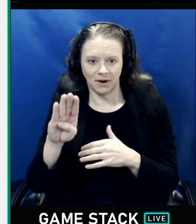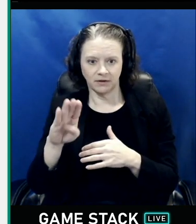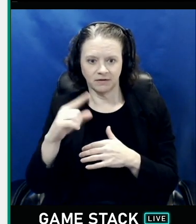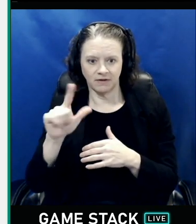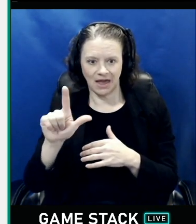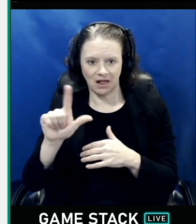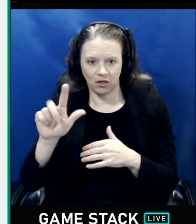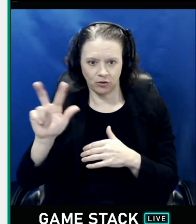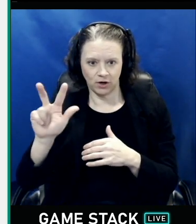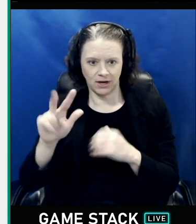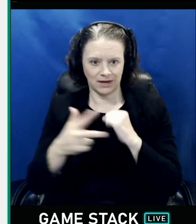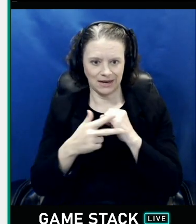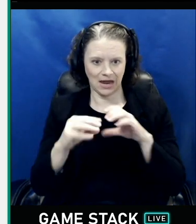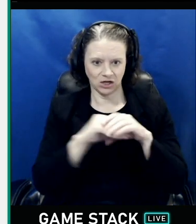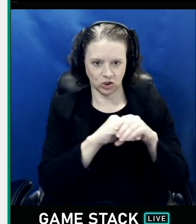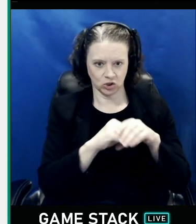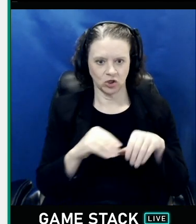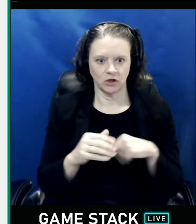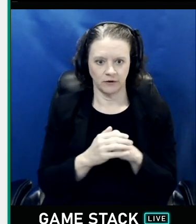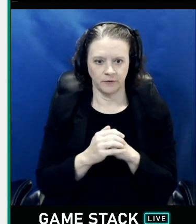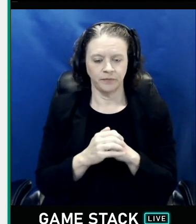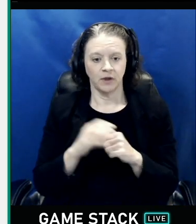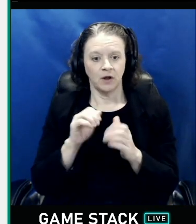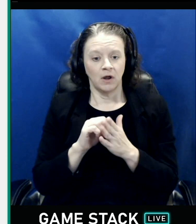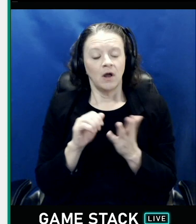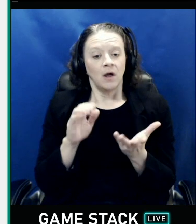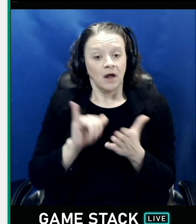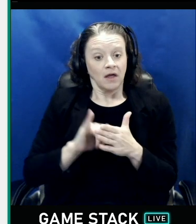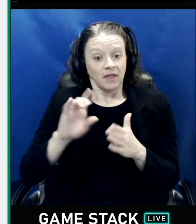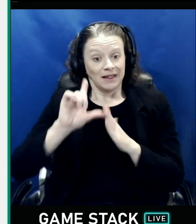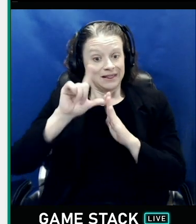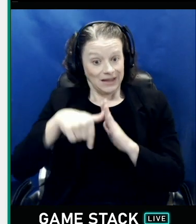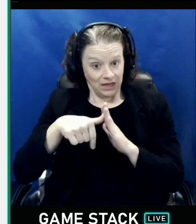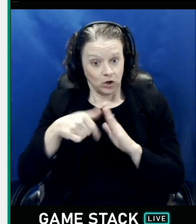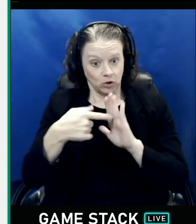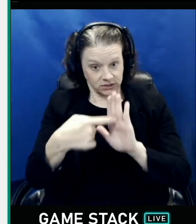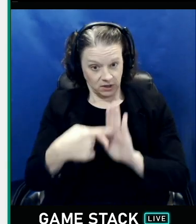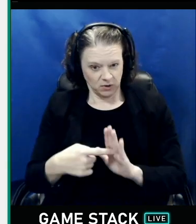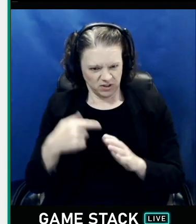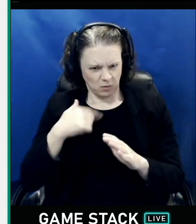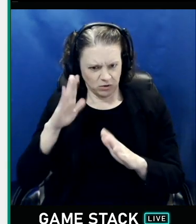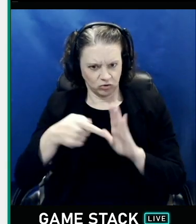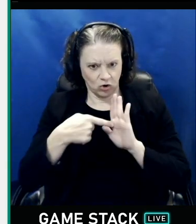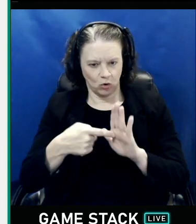The AMD Ryzen 7 4700G processor, used later in many of our examples, is based on Renoir.